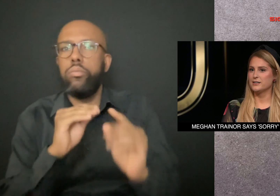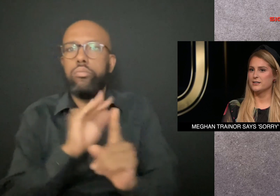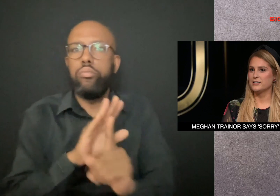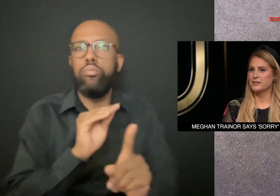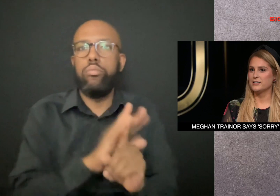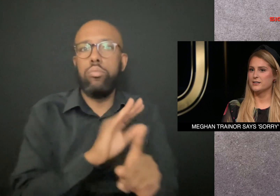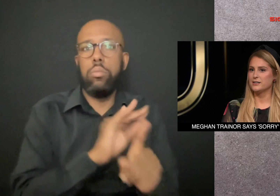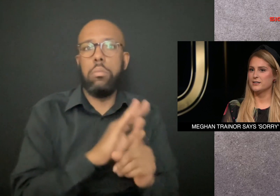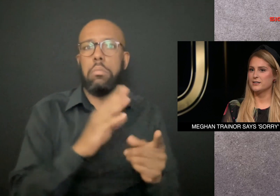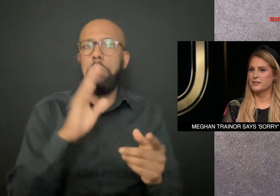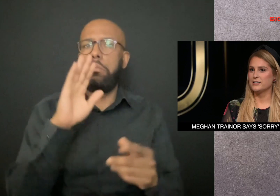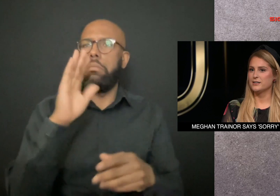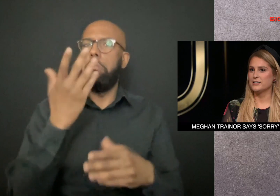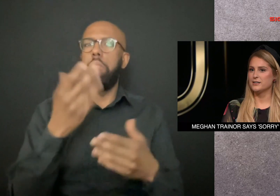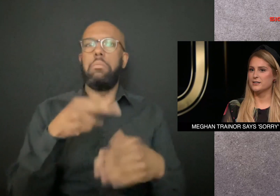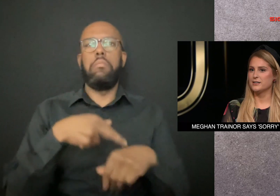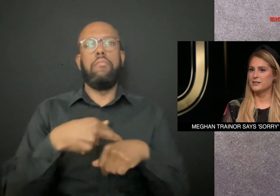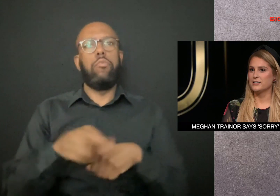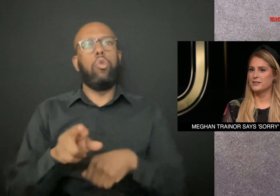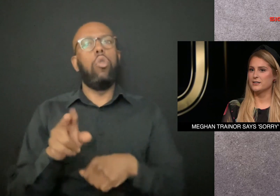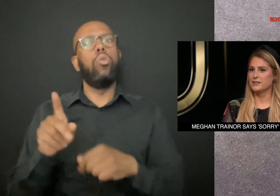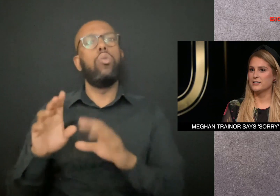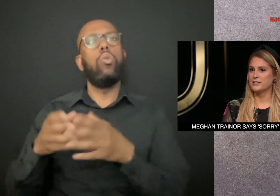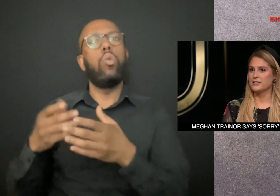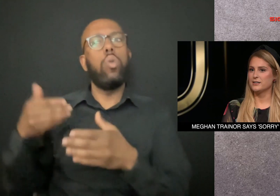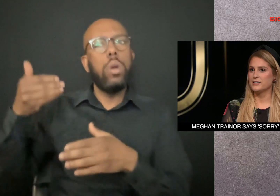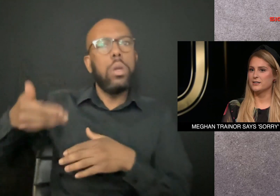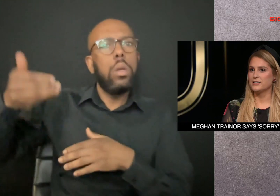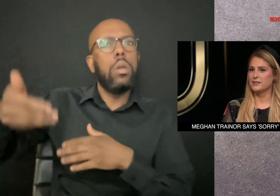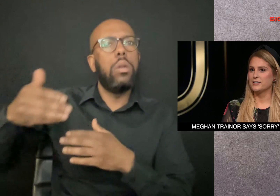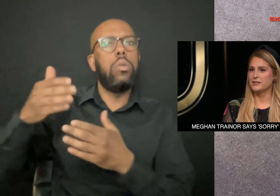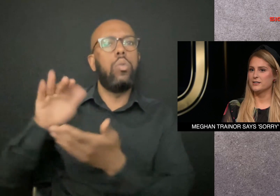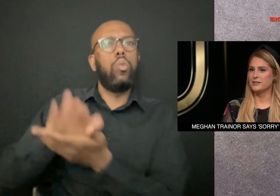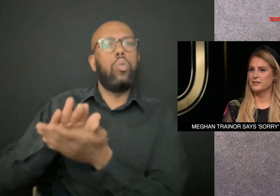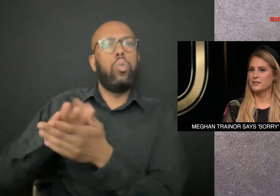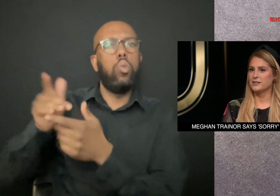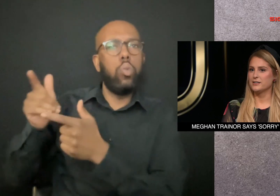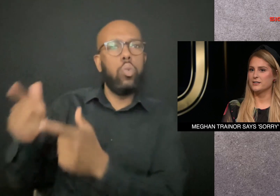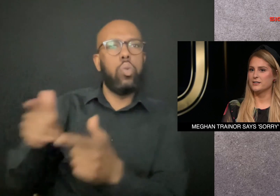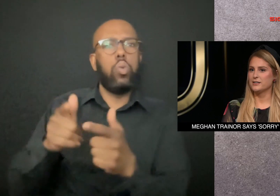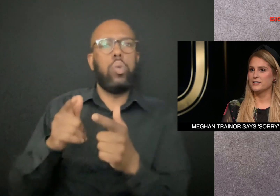and made an apparent reference to the frequency of school shootings